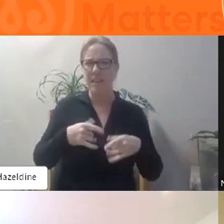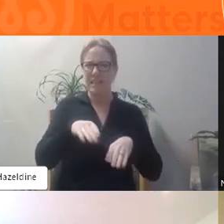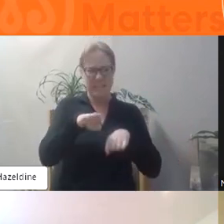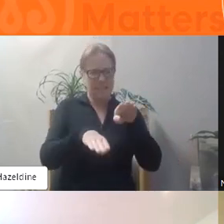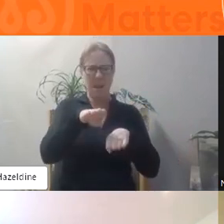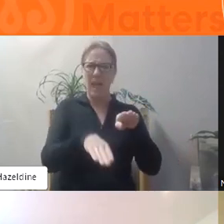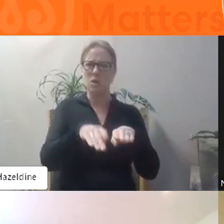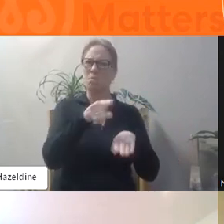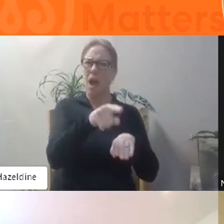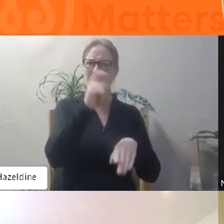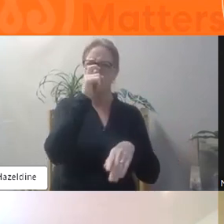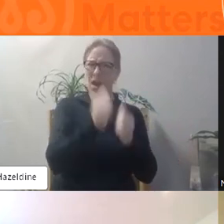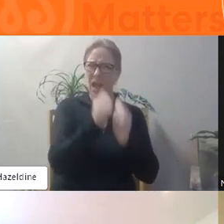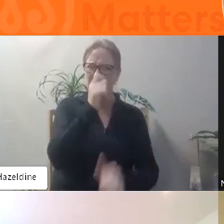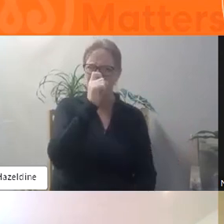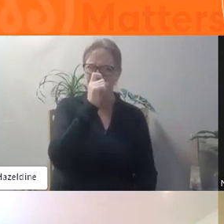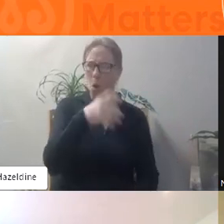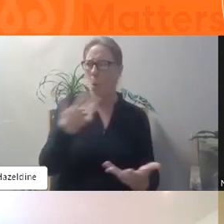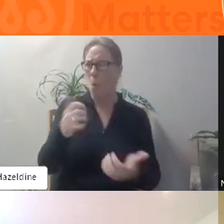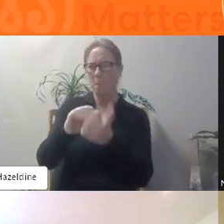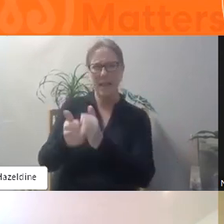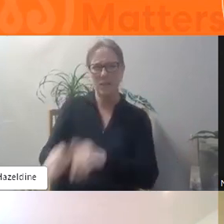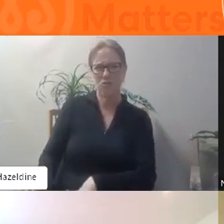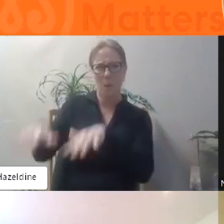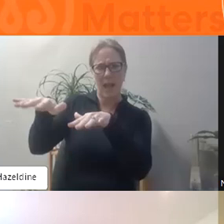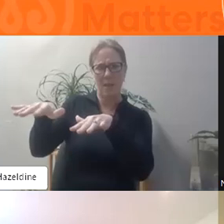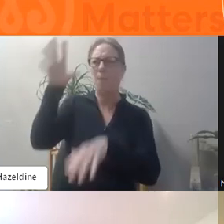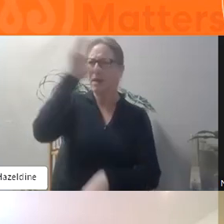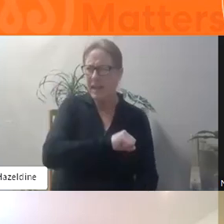siblings or peers growing up. I believed that I could outweigh